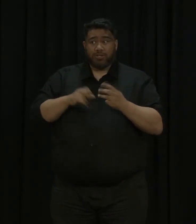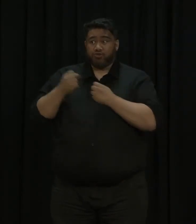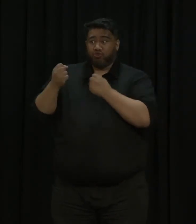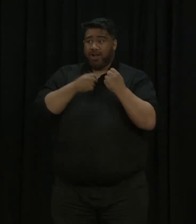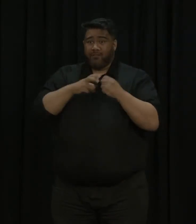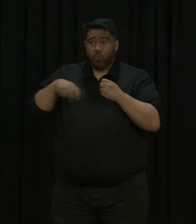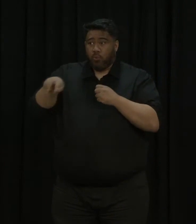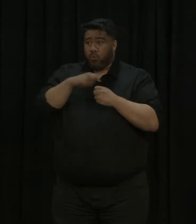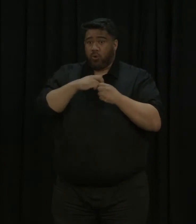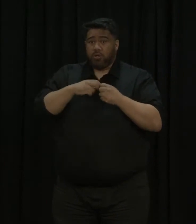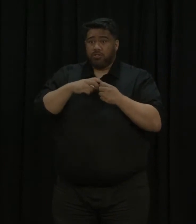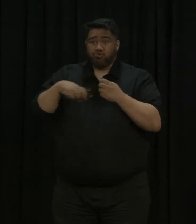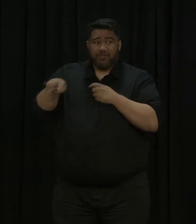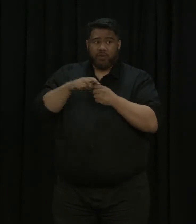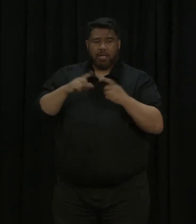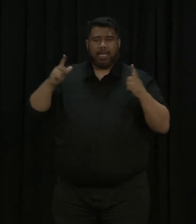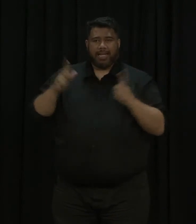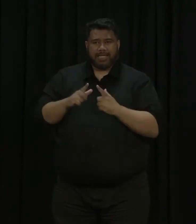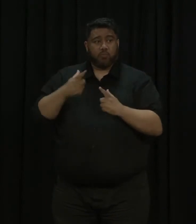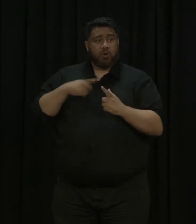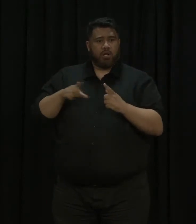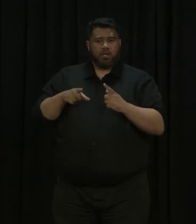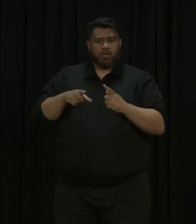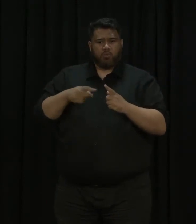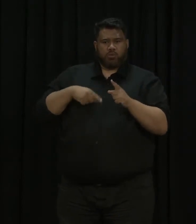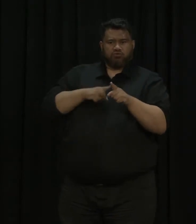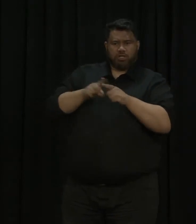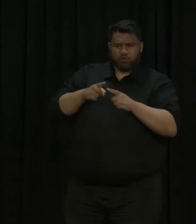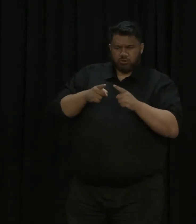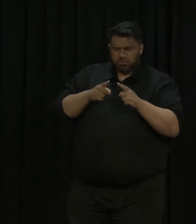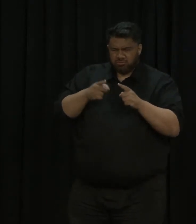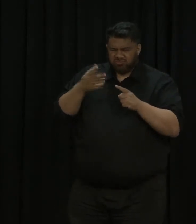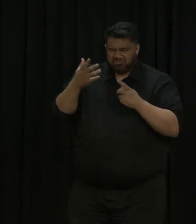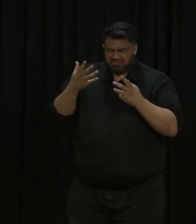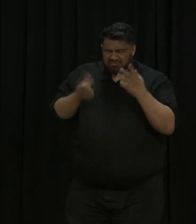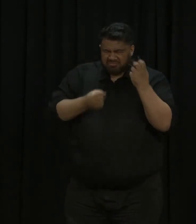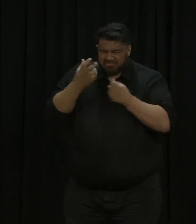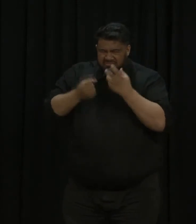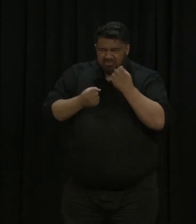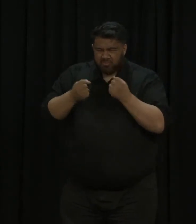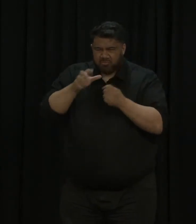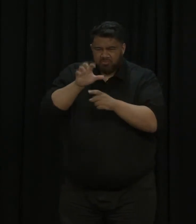their activities as much as possible. If they have a reason to live, authorise work, et cetera, they can do that at a level III. You want that movement to be